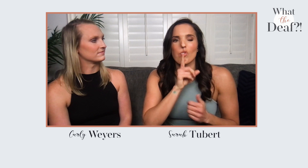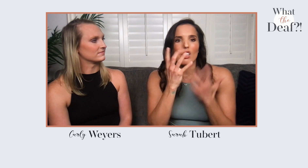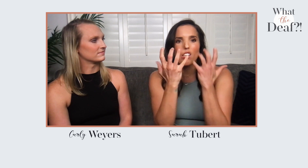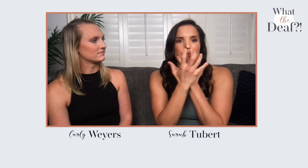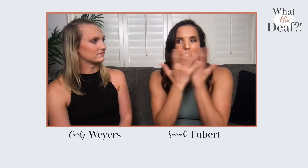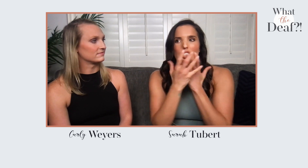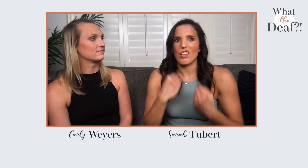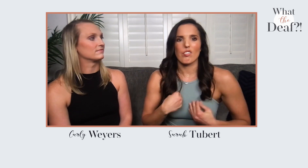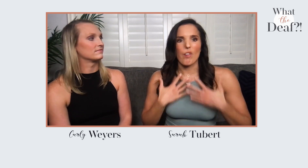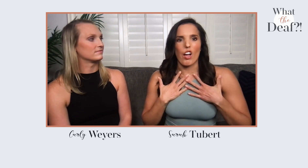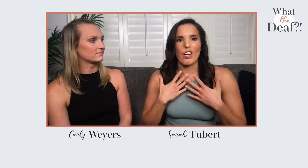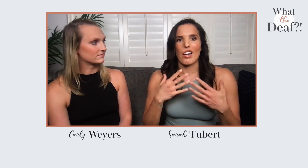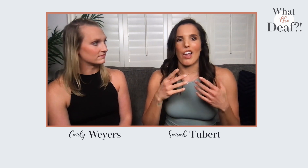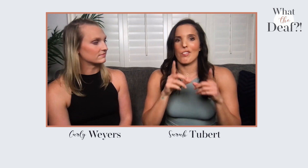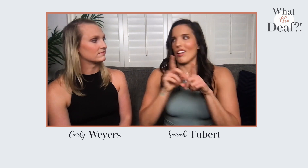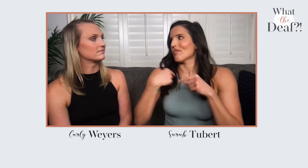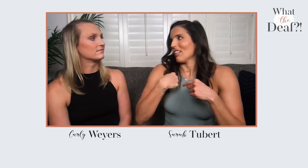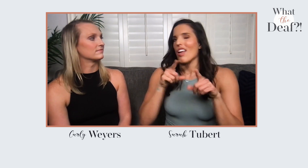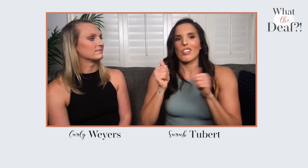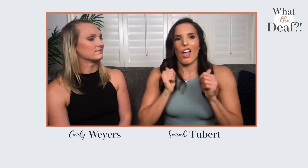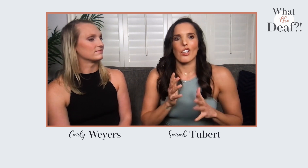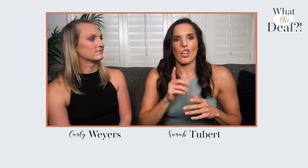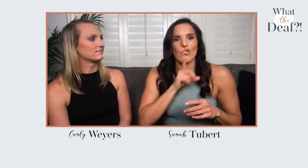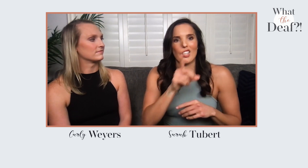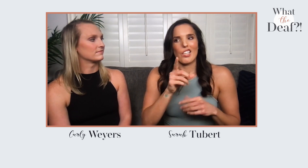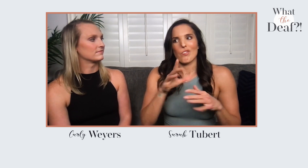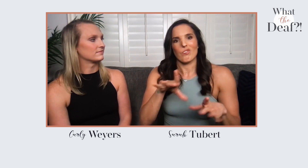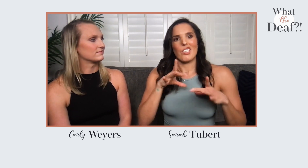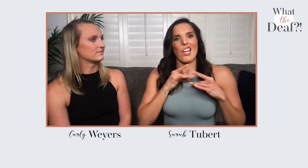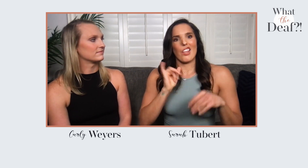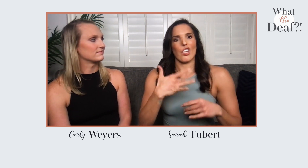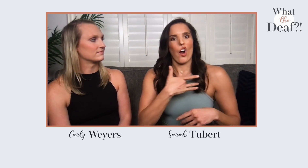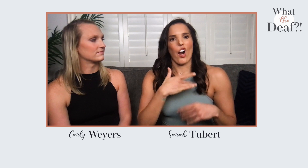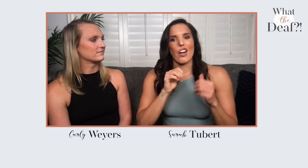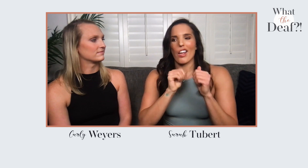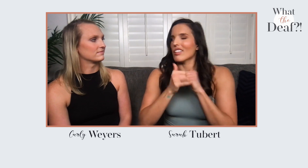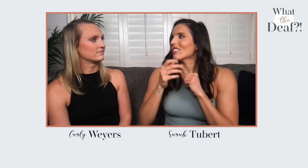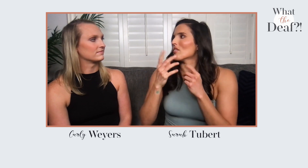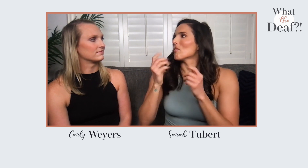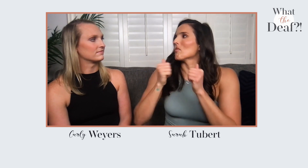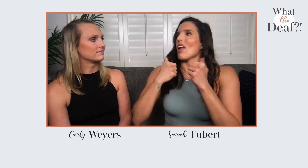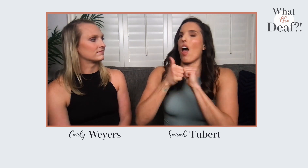and it's really amazing and inspiring. Especially for me as an actor, I really take a lot of the things you said to heart